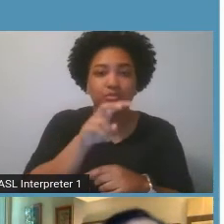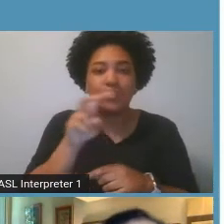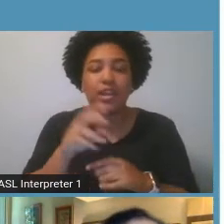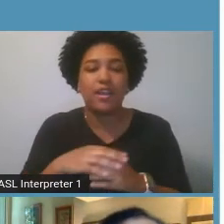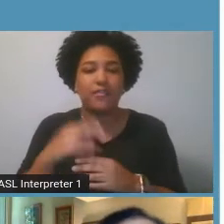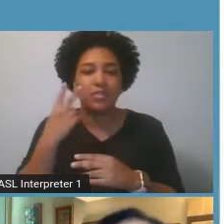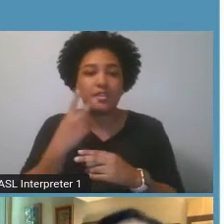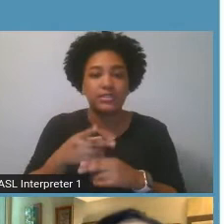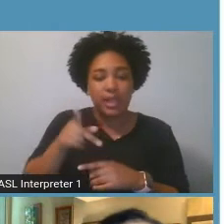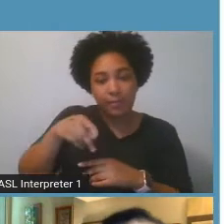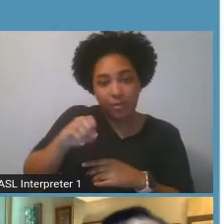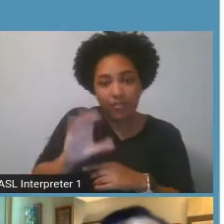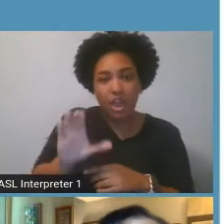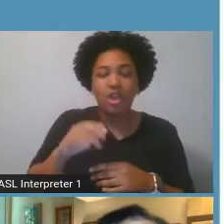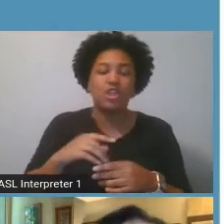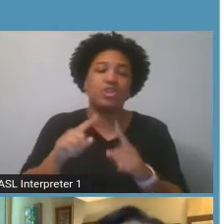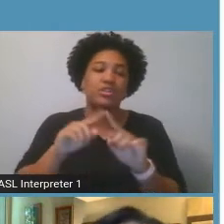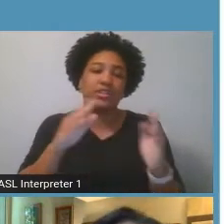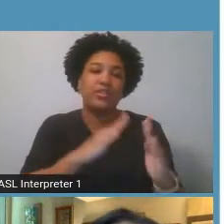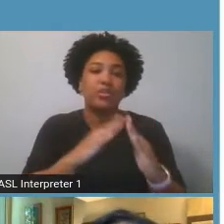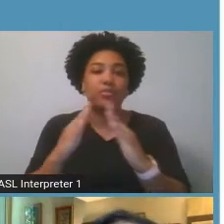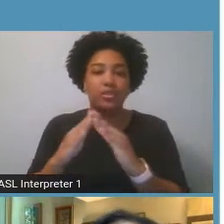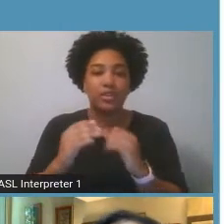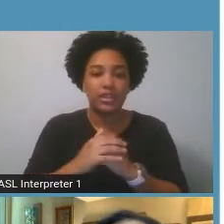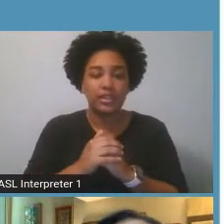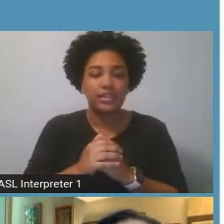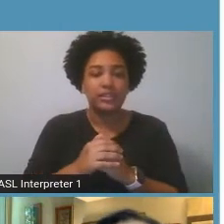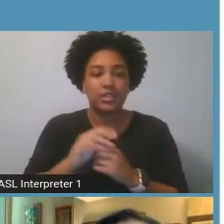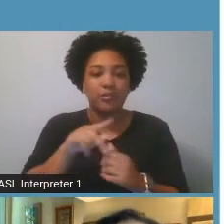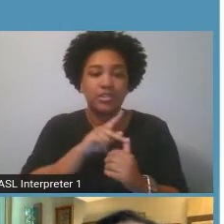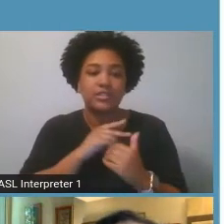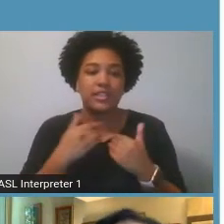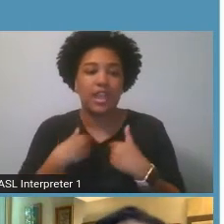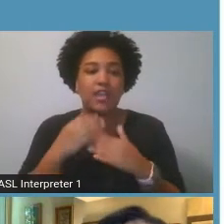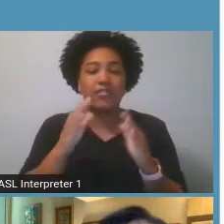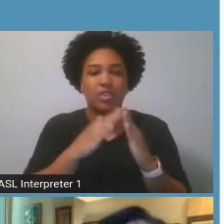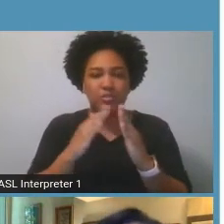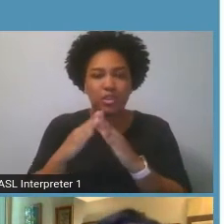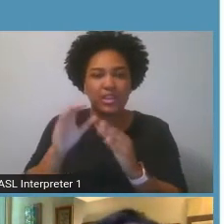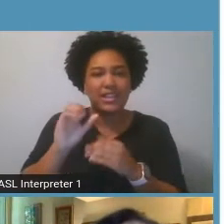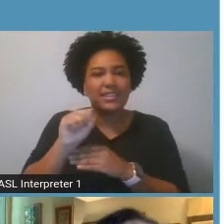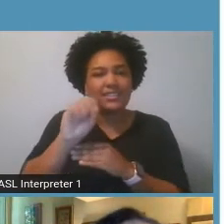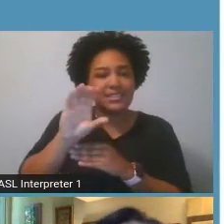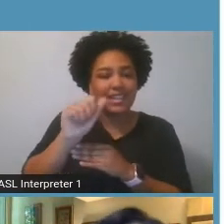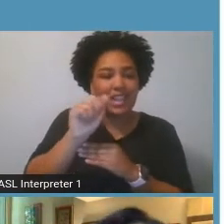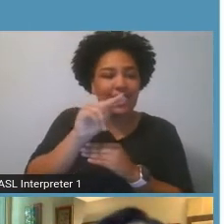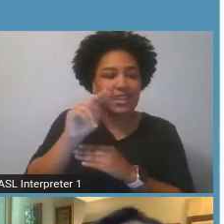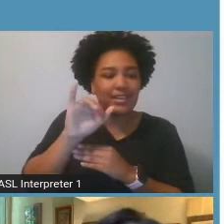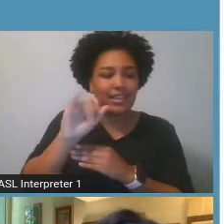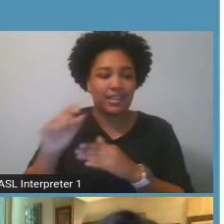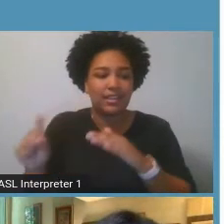basically have had community scanning days, helped individuals get materials out of the shoeboxes,